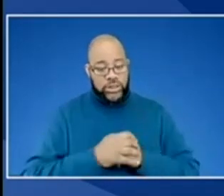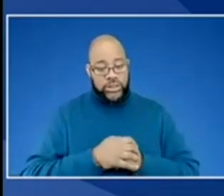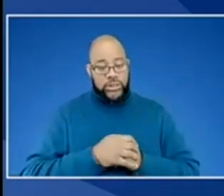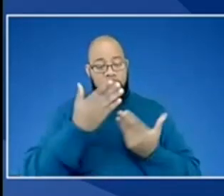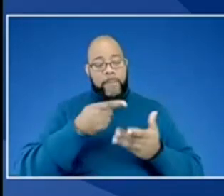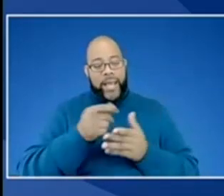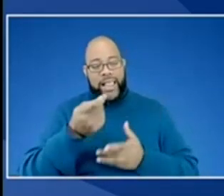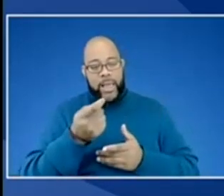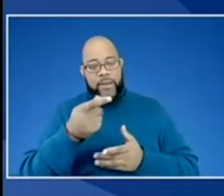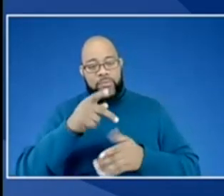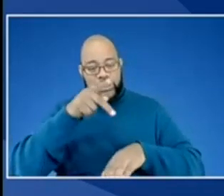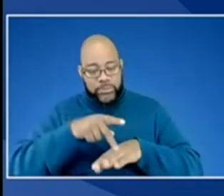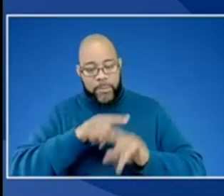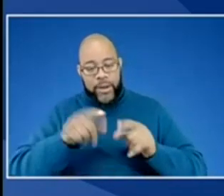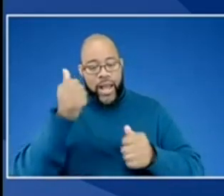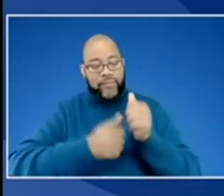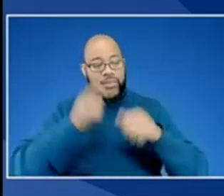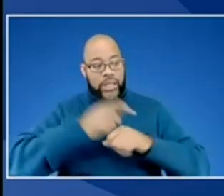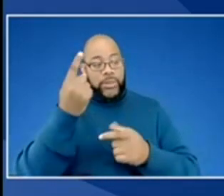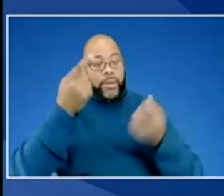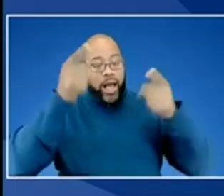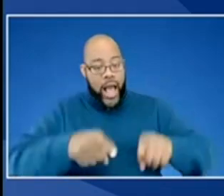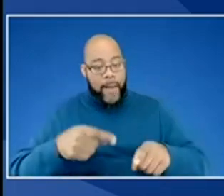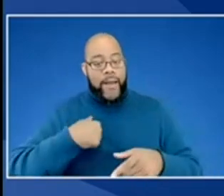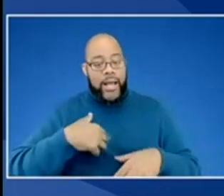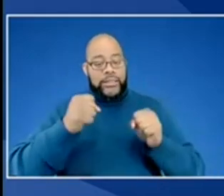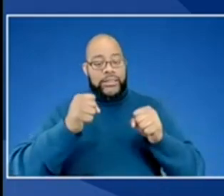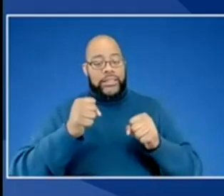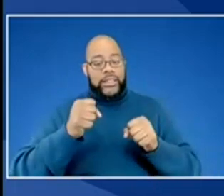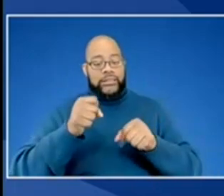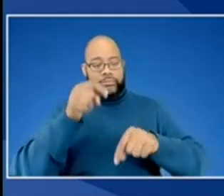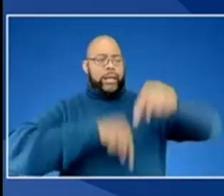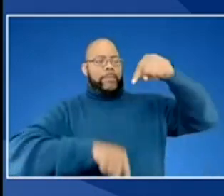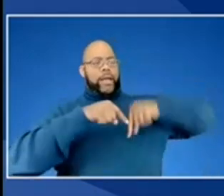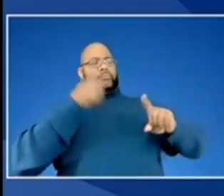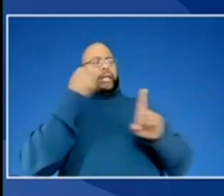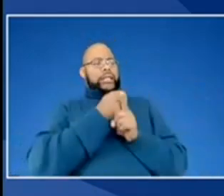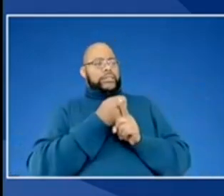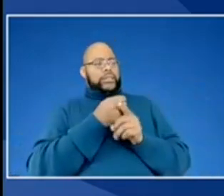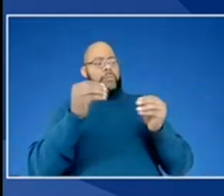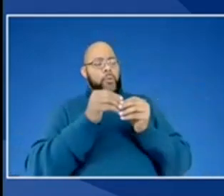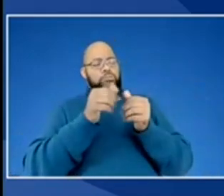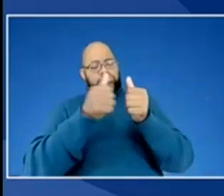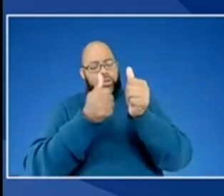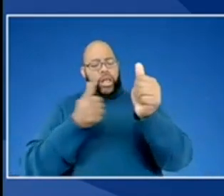principal. But every time something happens, I take ten steps back and I get further indebted to the Government.